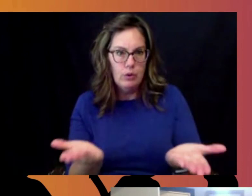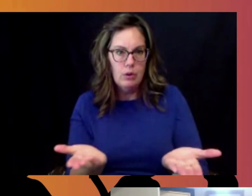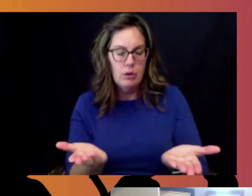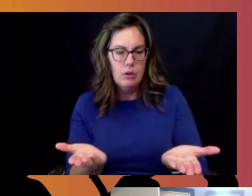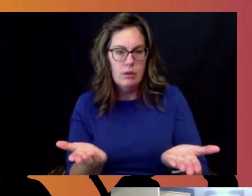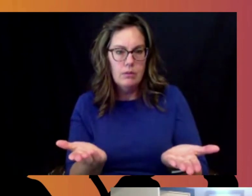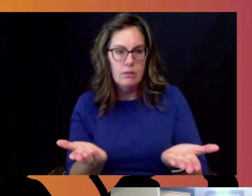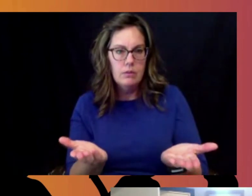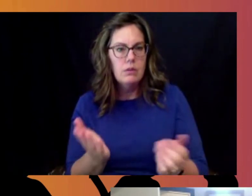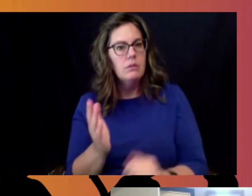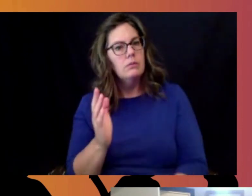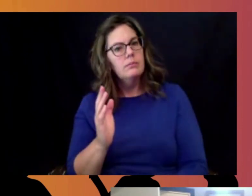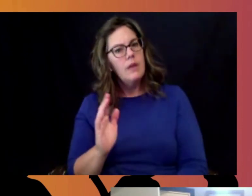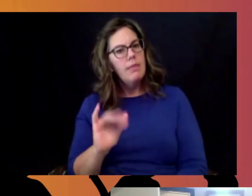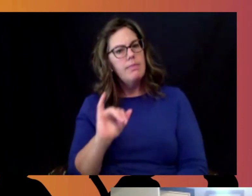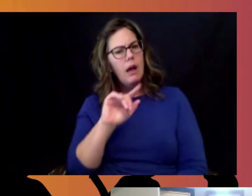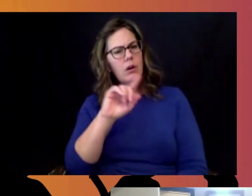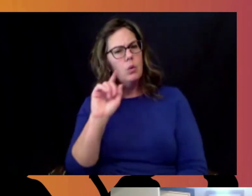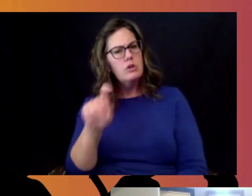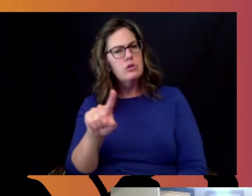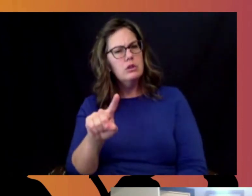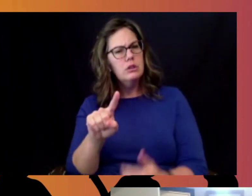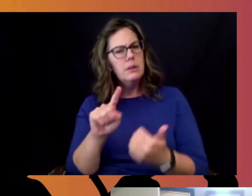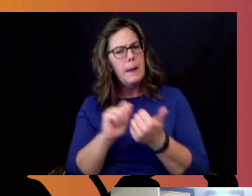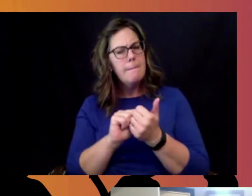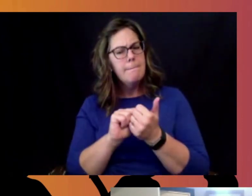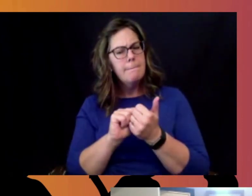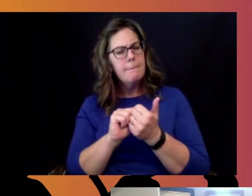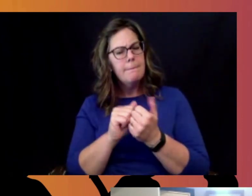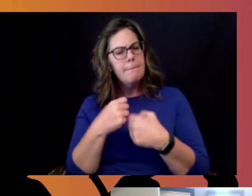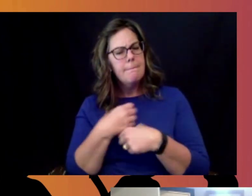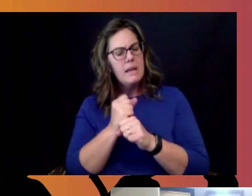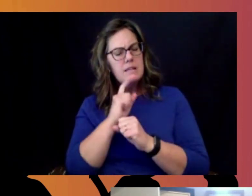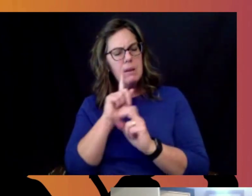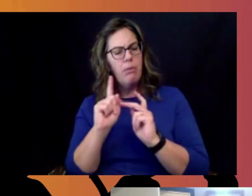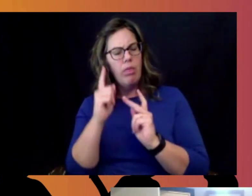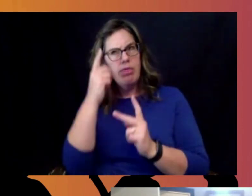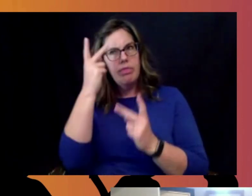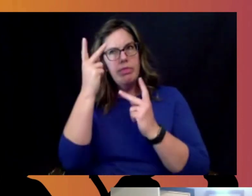pushes people beyond the getting in the streets and protesting which is important and crucial